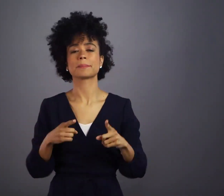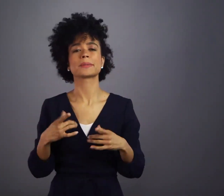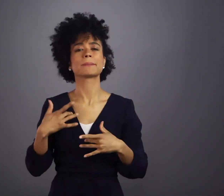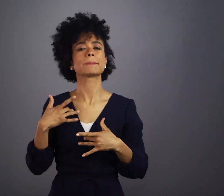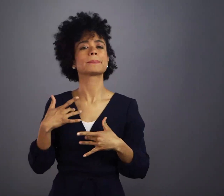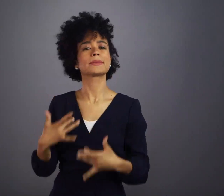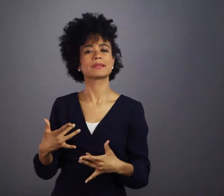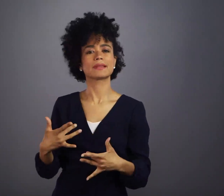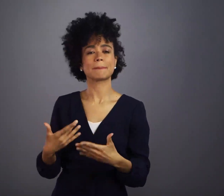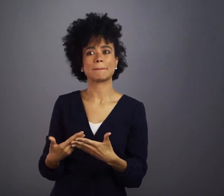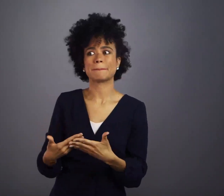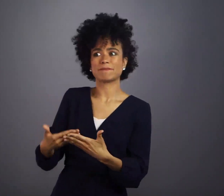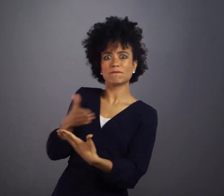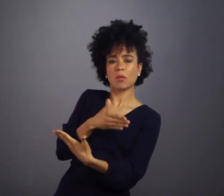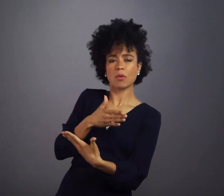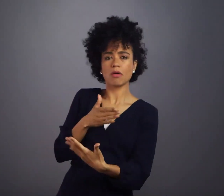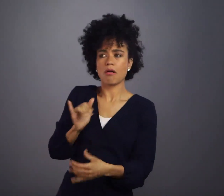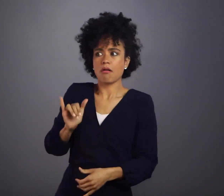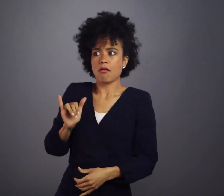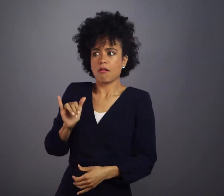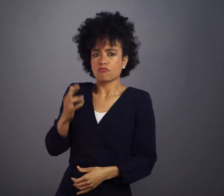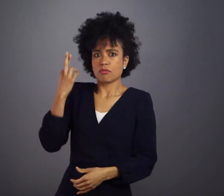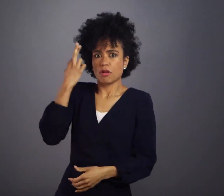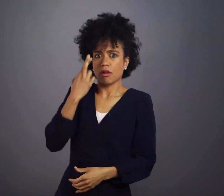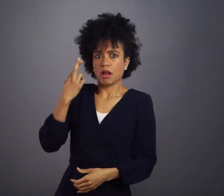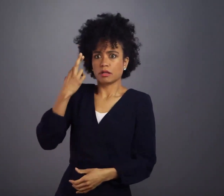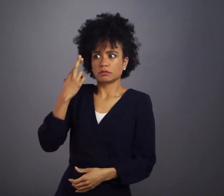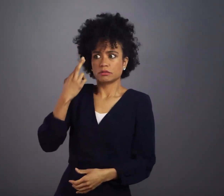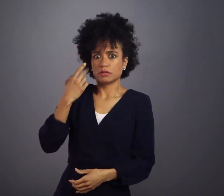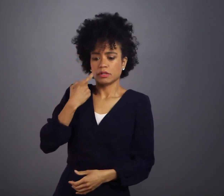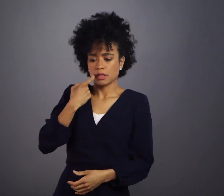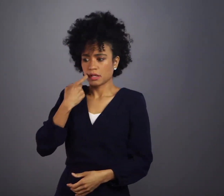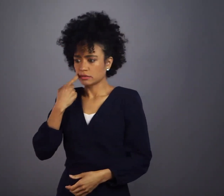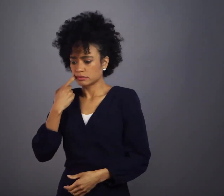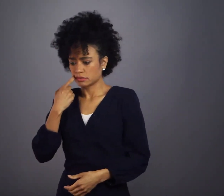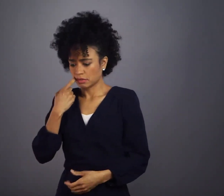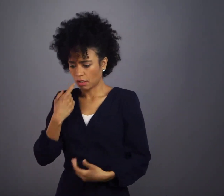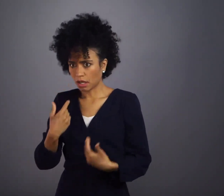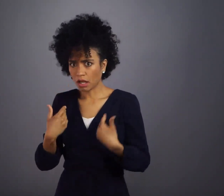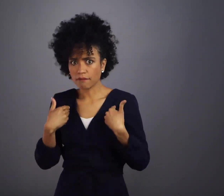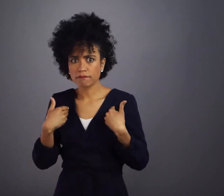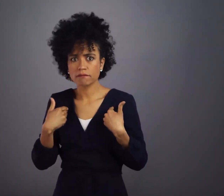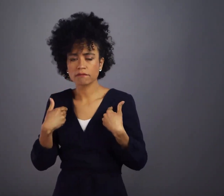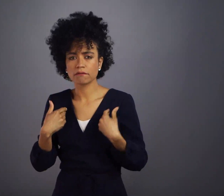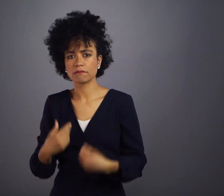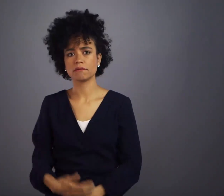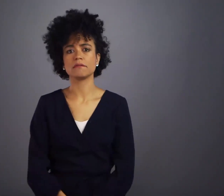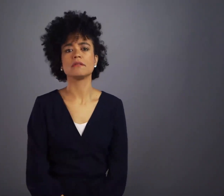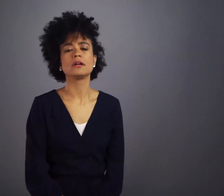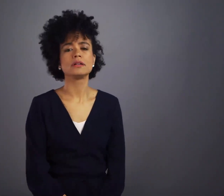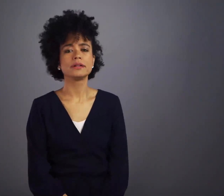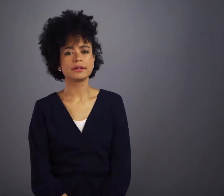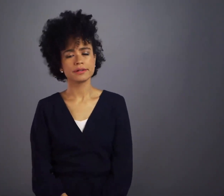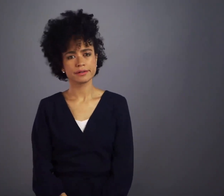This tragic situation has already arrived in practically every case long before it is suspected.